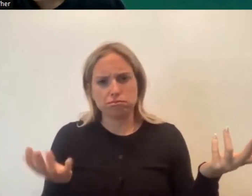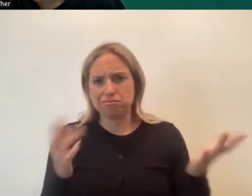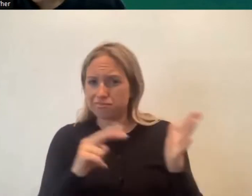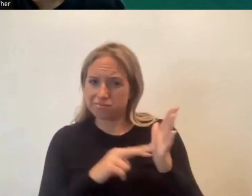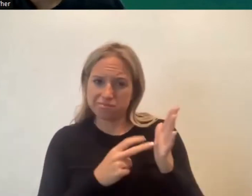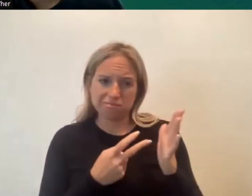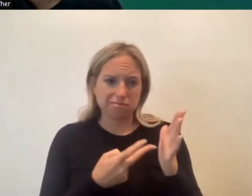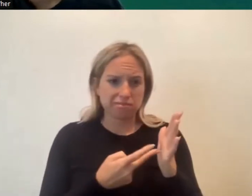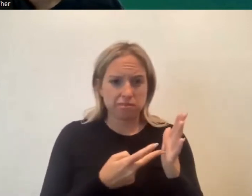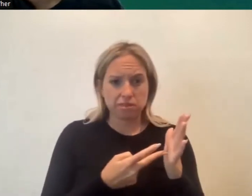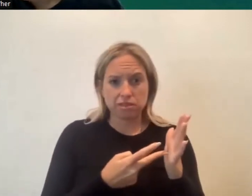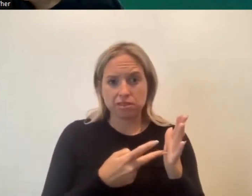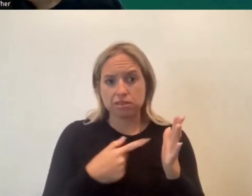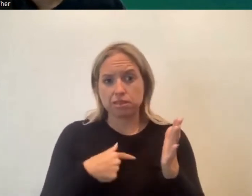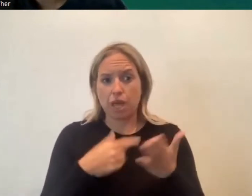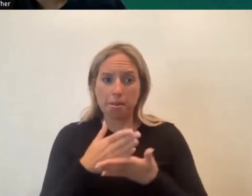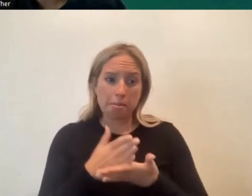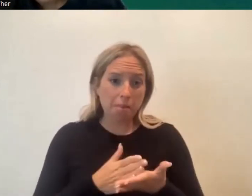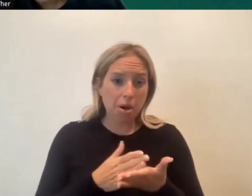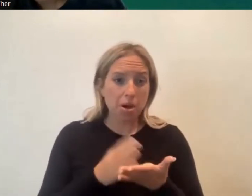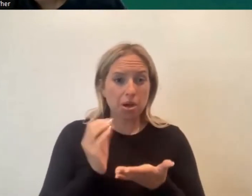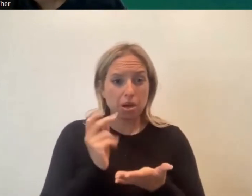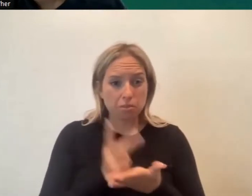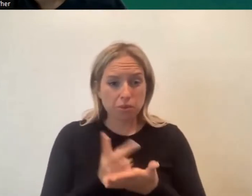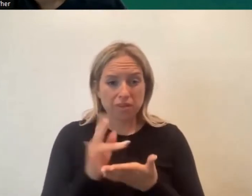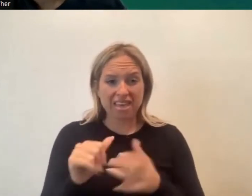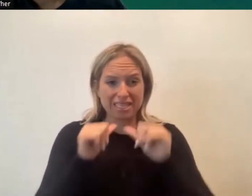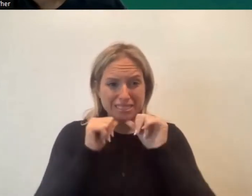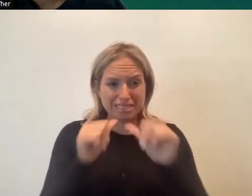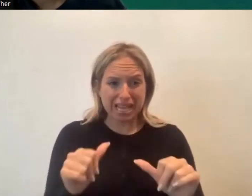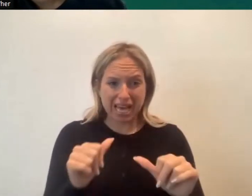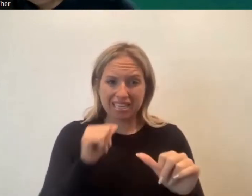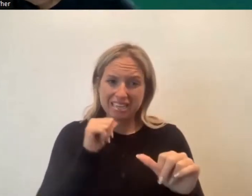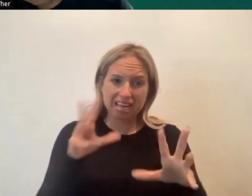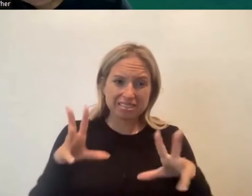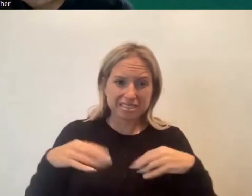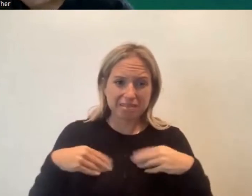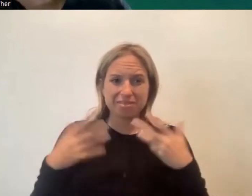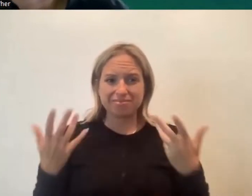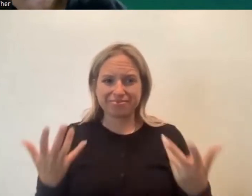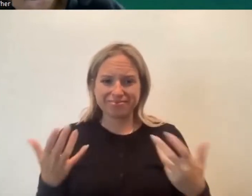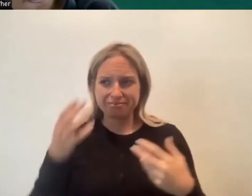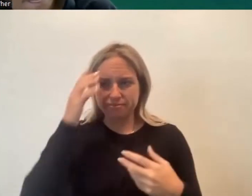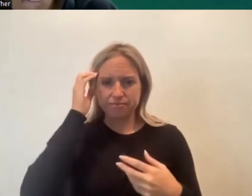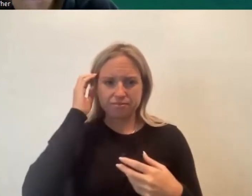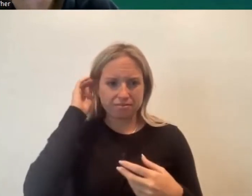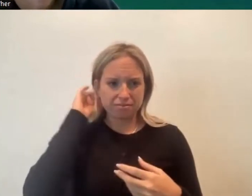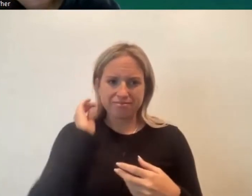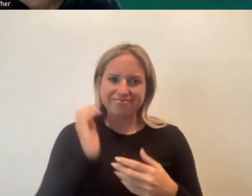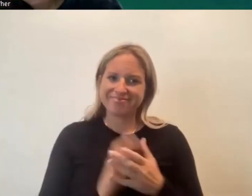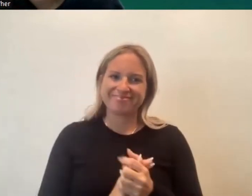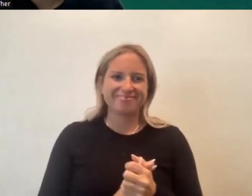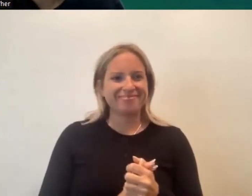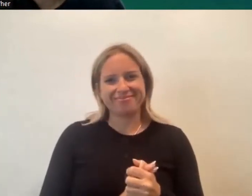I've been partially approved or is that a denial? How does that work? Mike: Unfortunately, it's confusing.